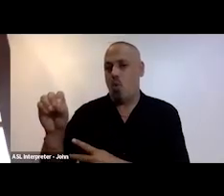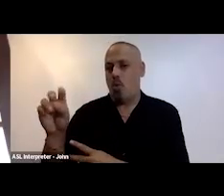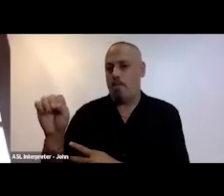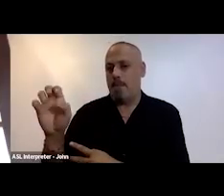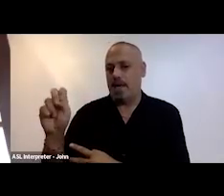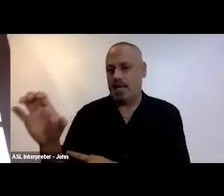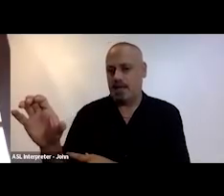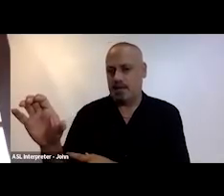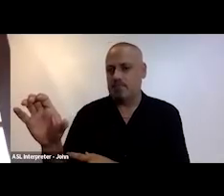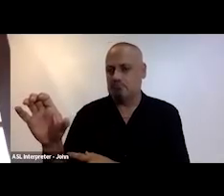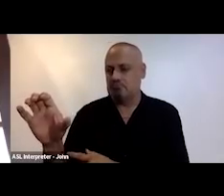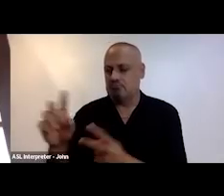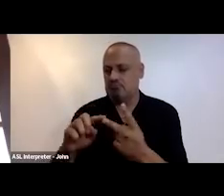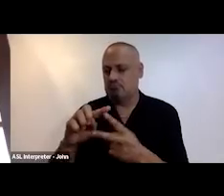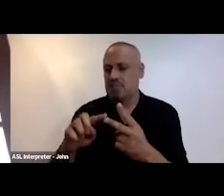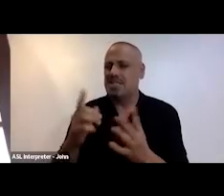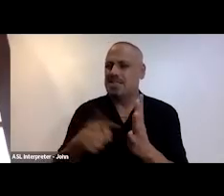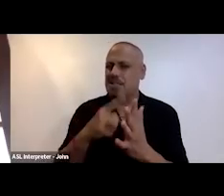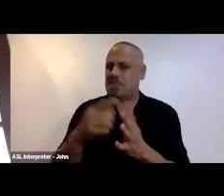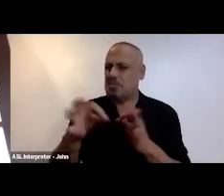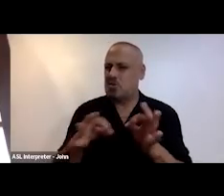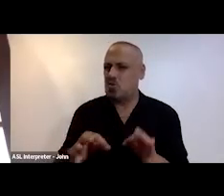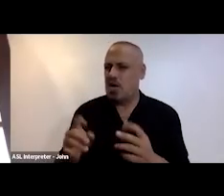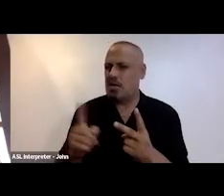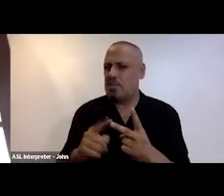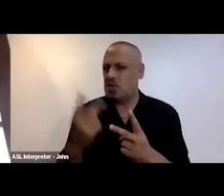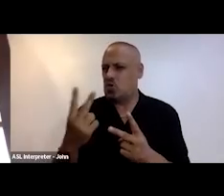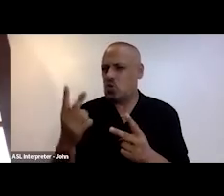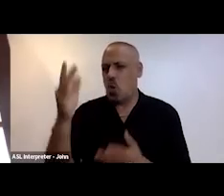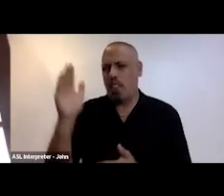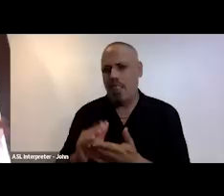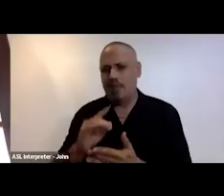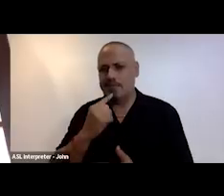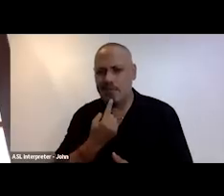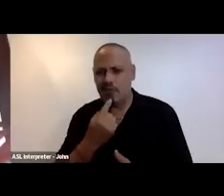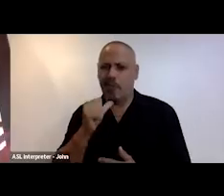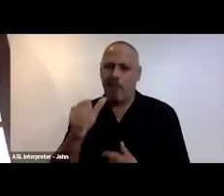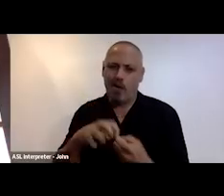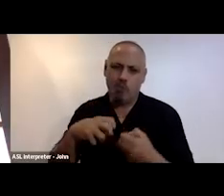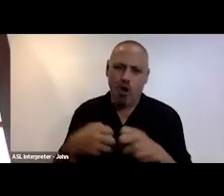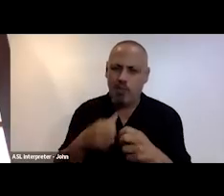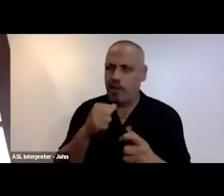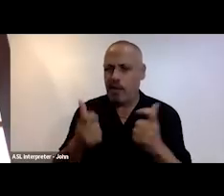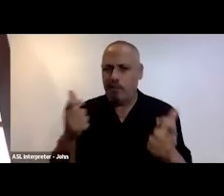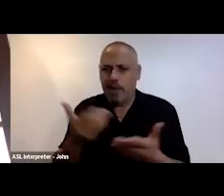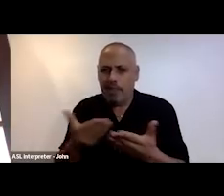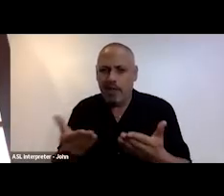Sometimes people tend to describe bipolar II as less severe or not so much of a problem and not as big a deal as bipolar I.